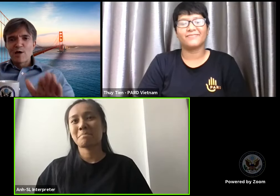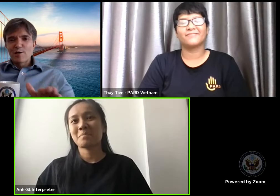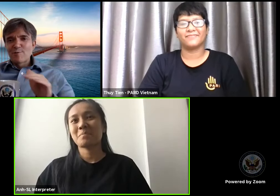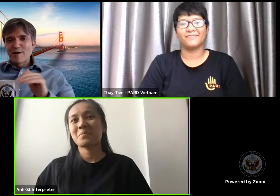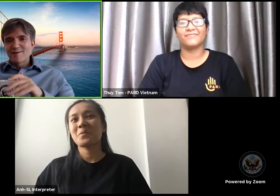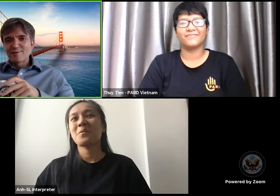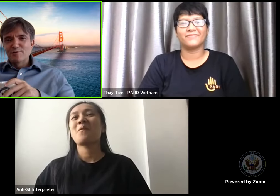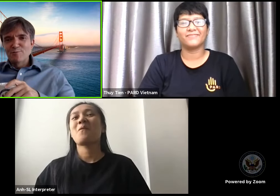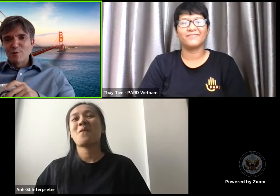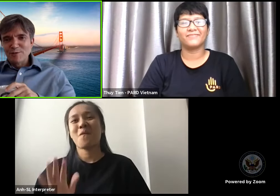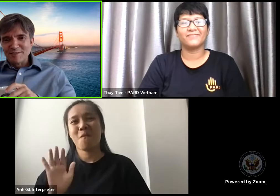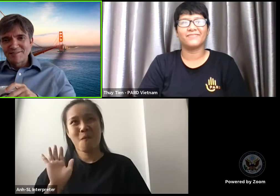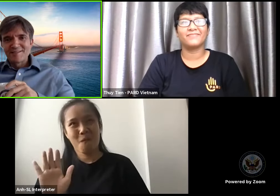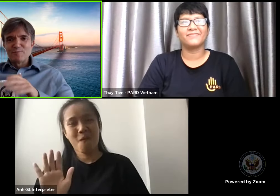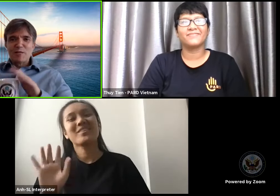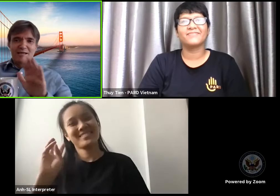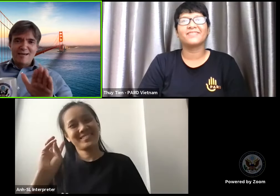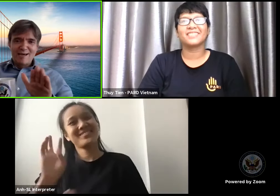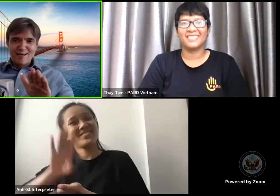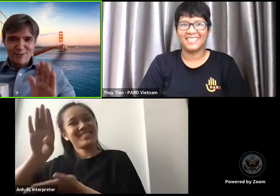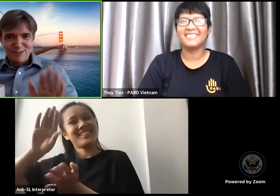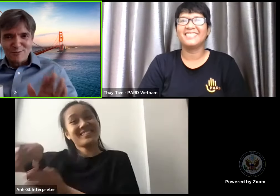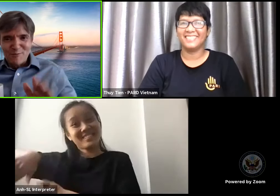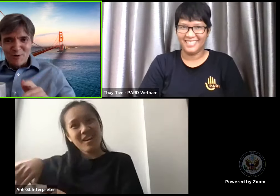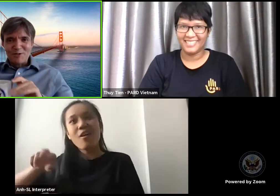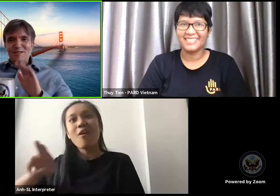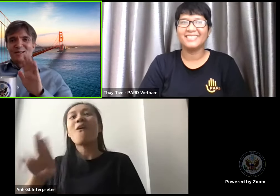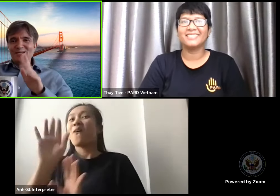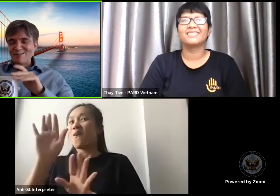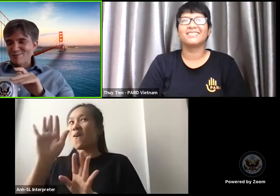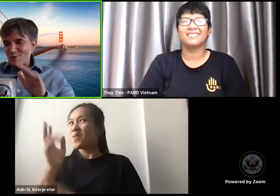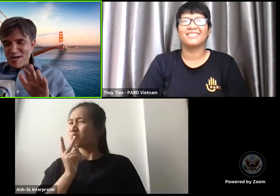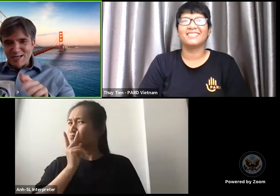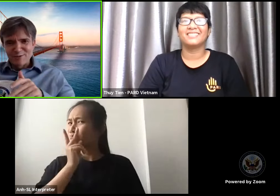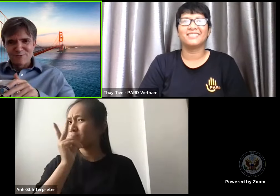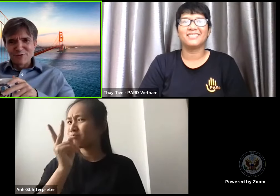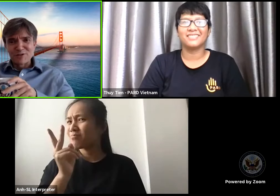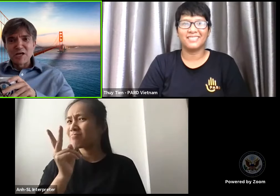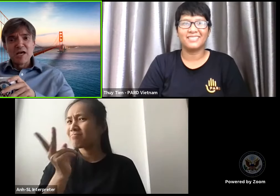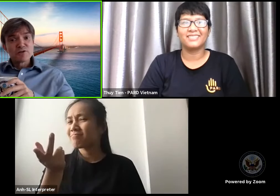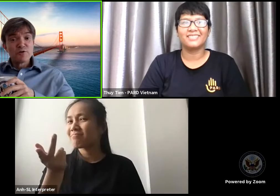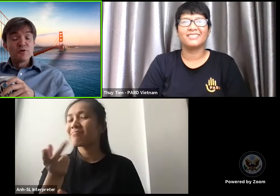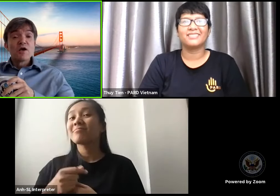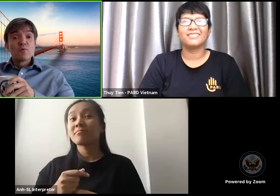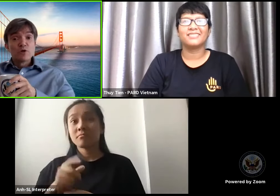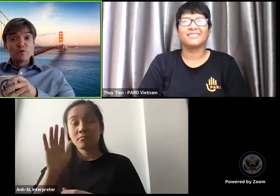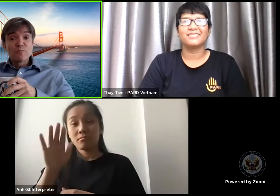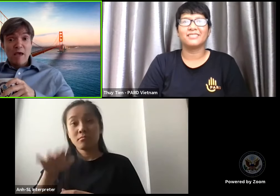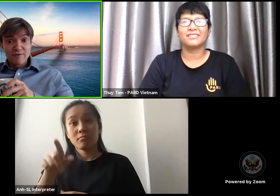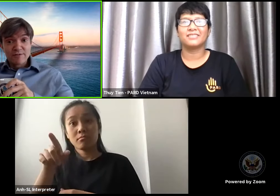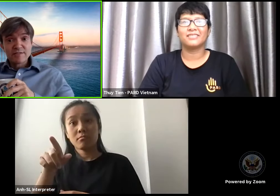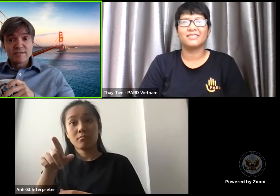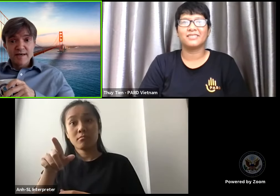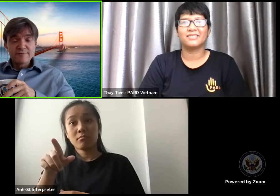talk about that in a moment, but I have a little more to ask you first. So, were your parents deaf?